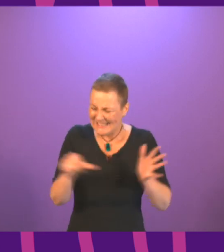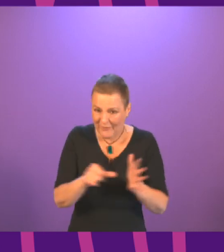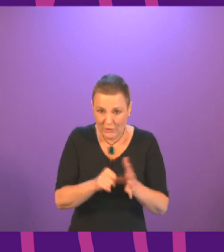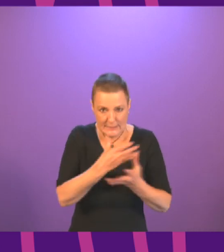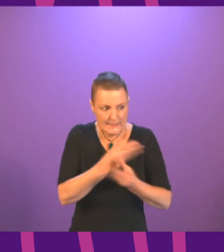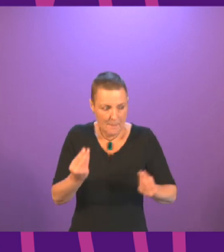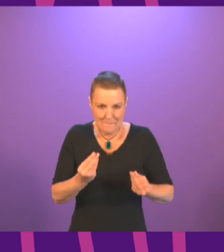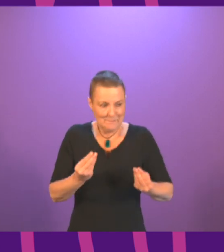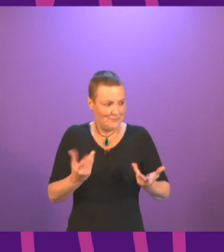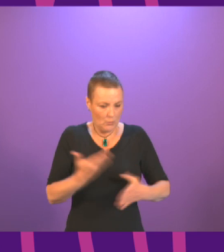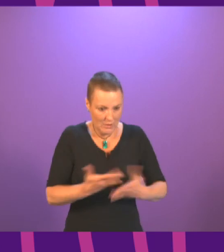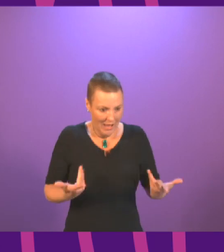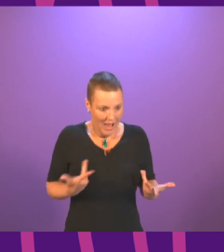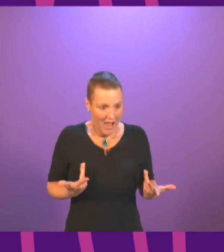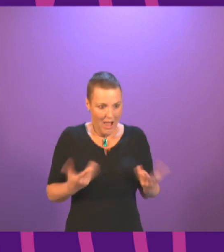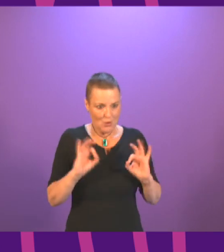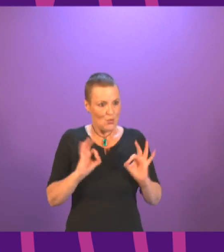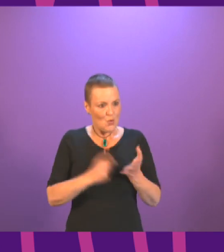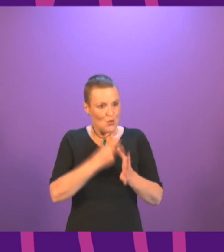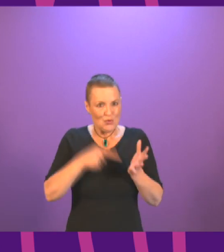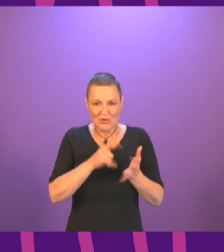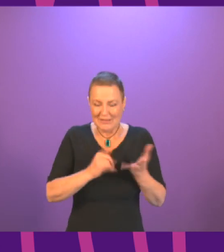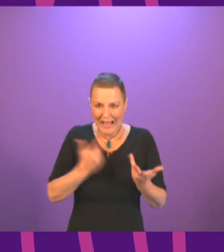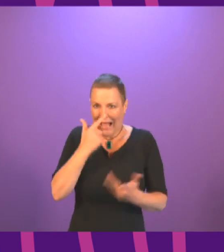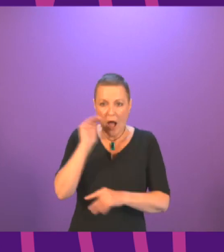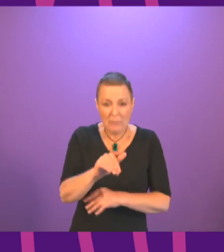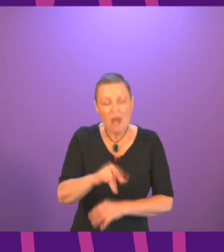difficulties that that causes for some groups of workers and businesses. We will continue